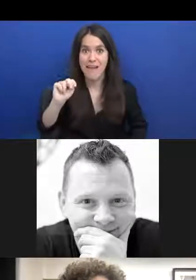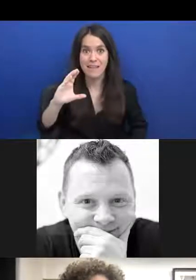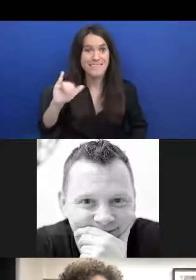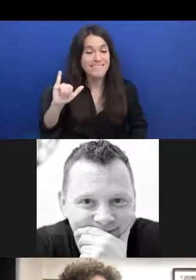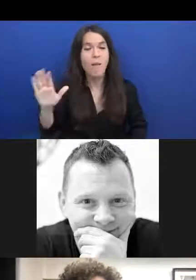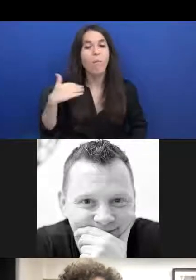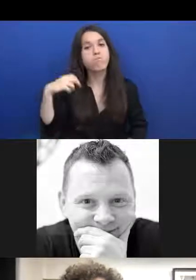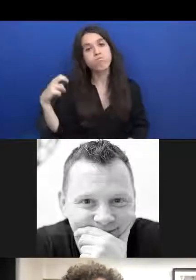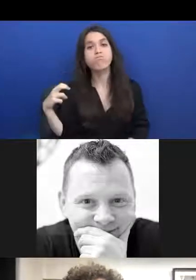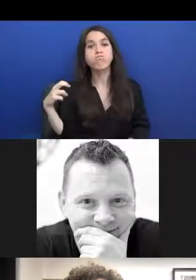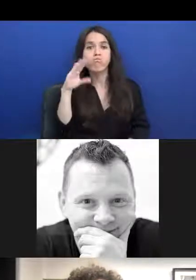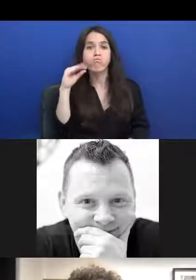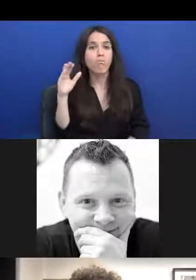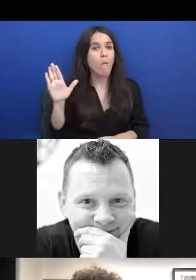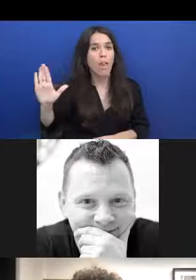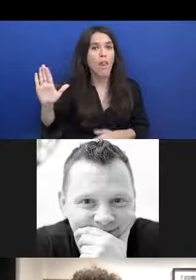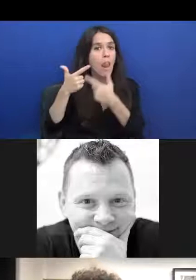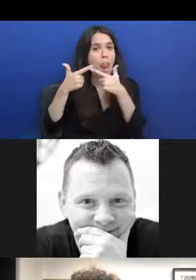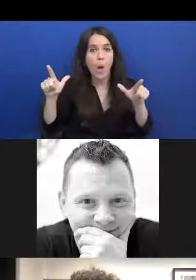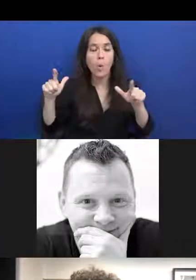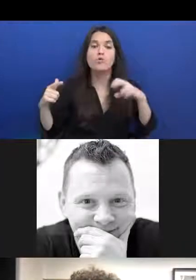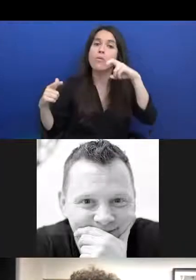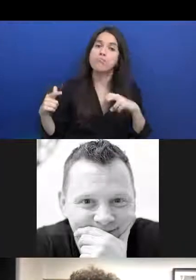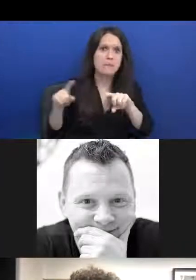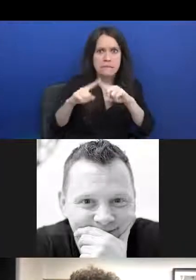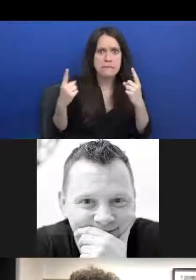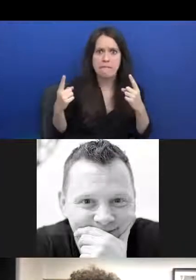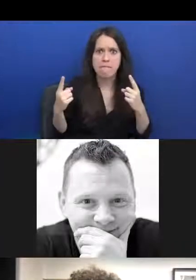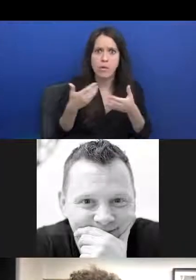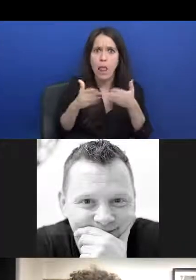it seems to allow small languages such as Mawng to be used more often